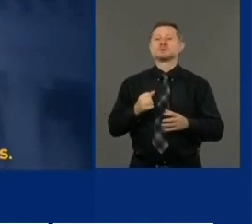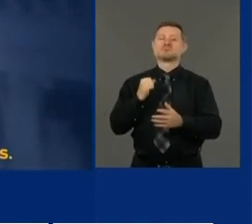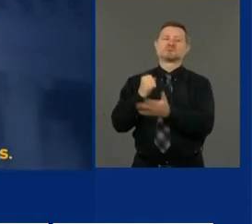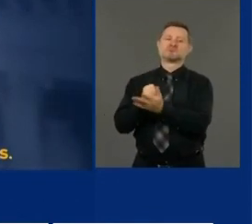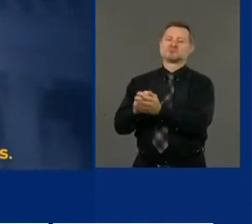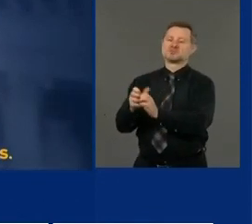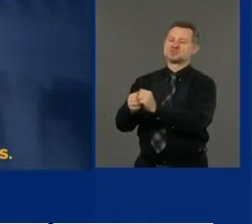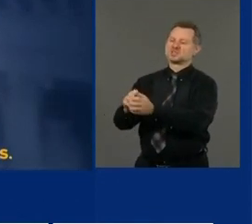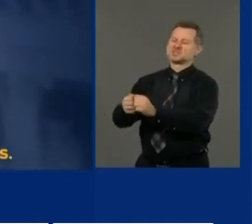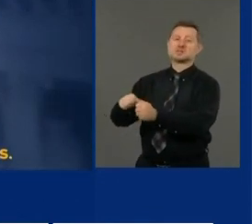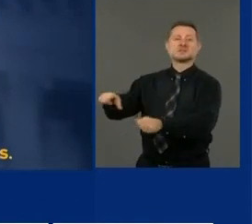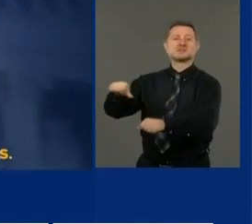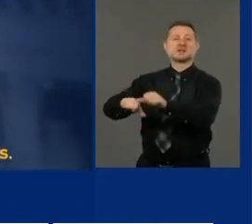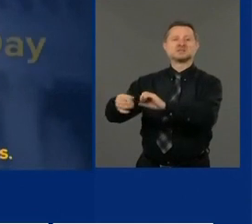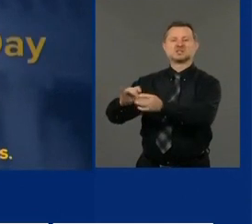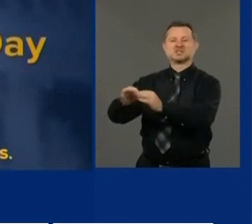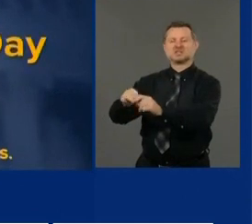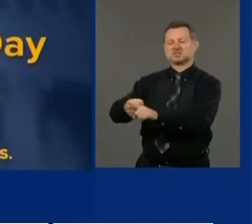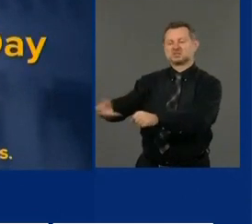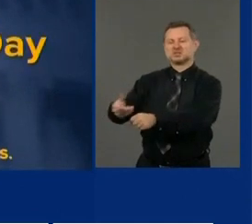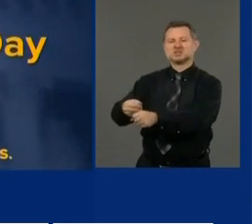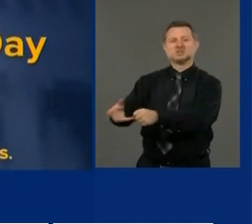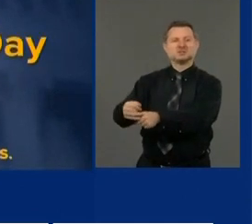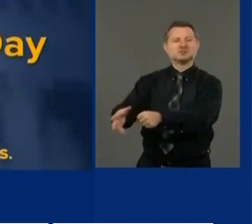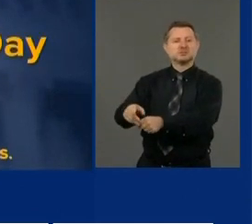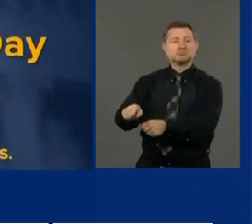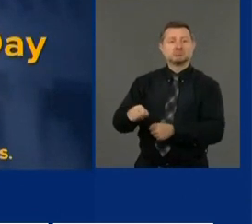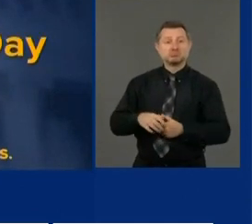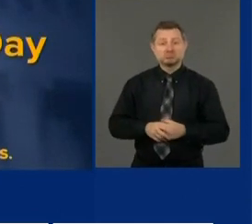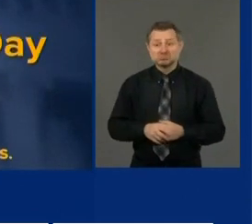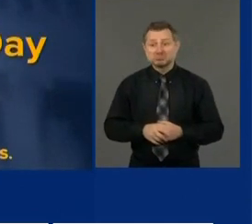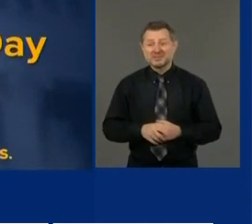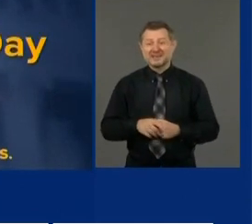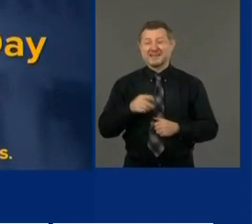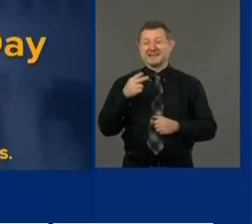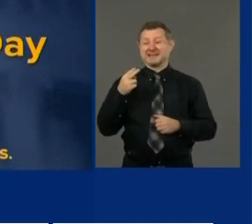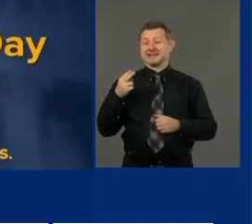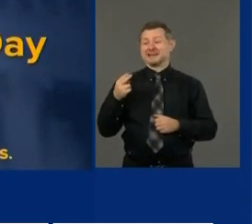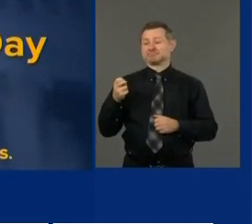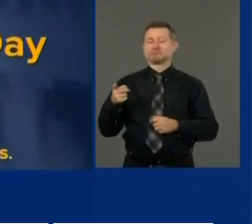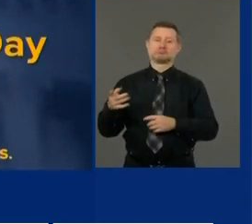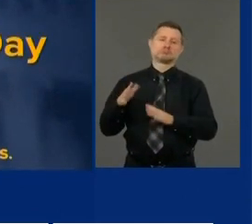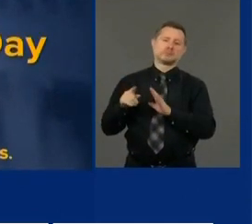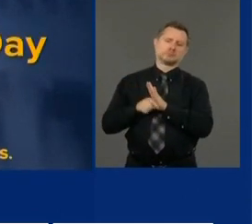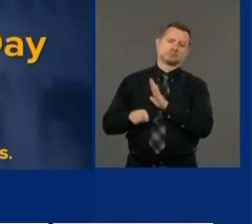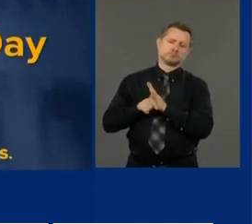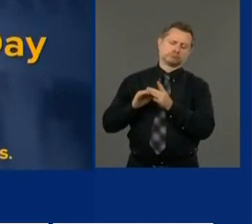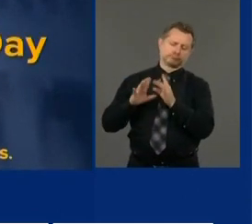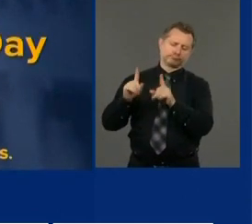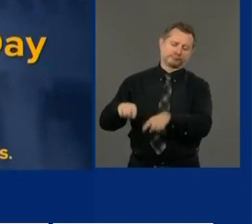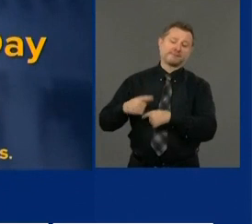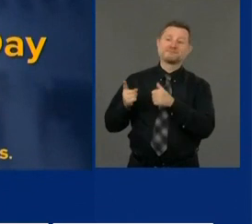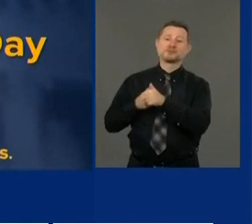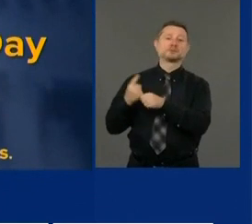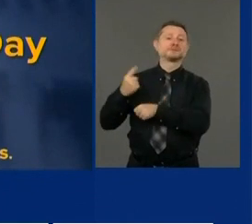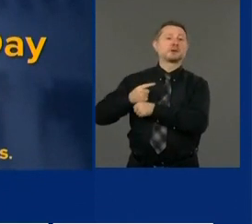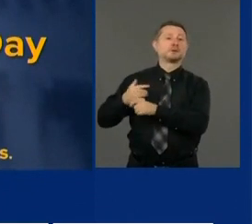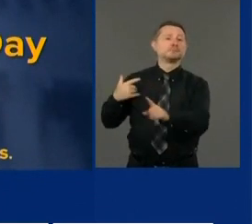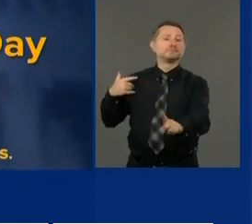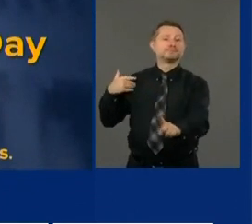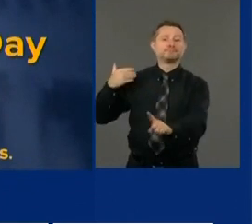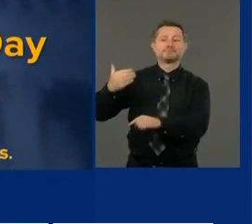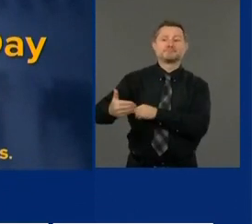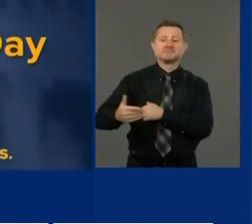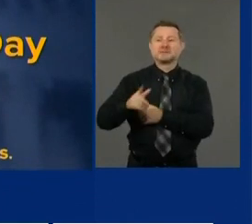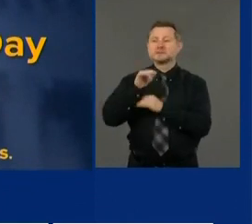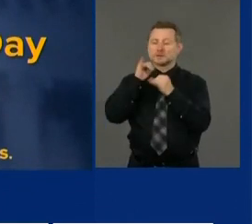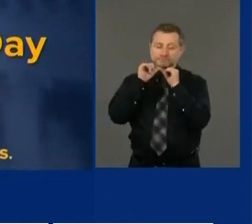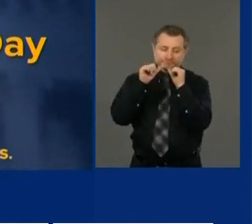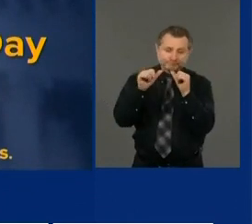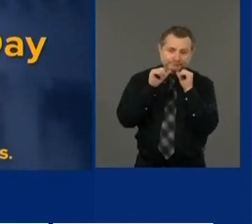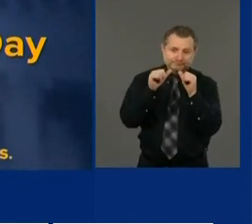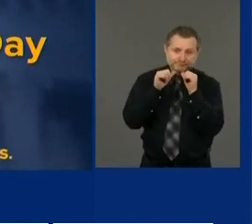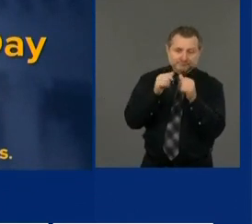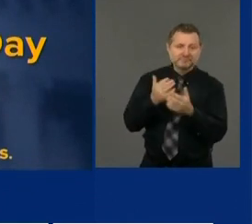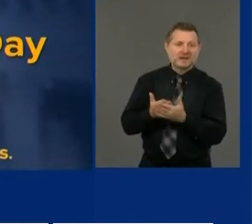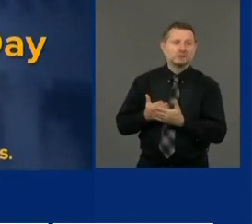ROLE, WHAT IS THE ROLE?